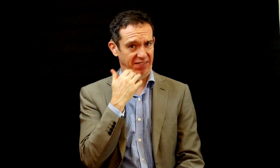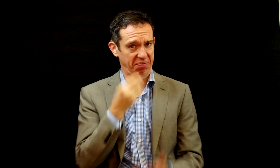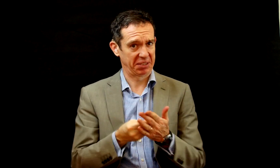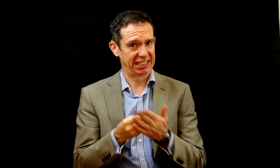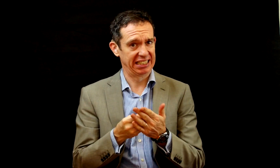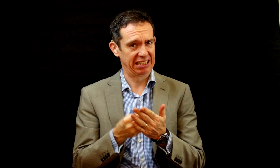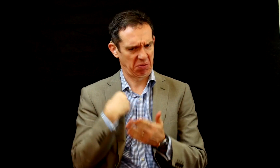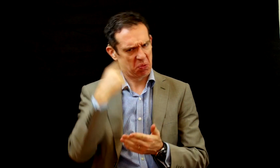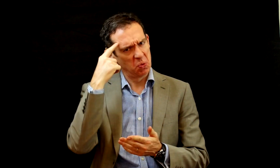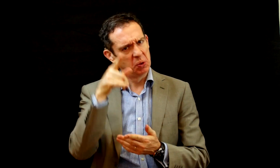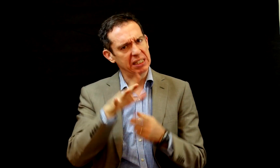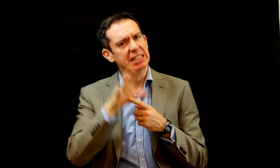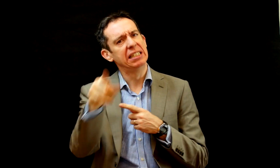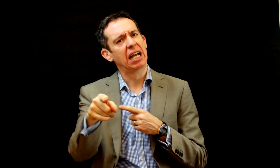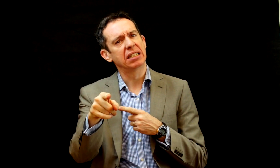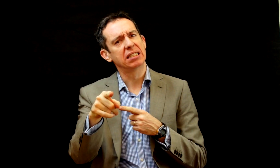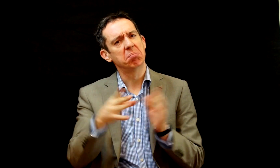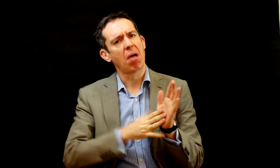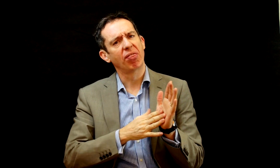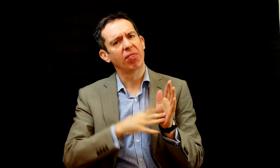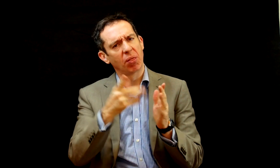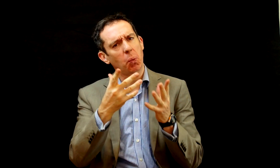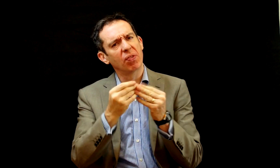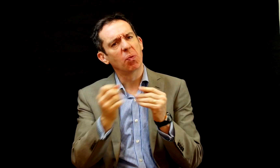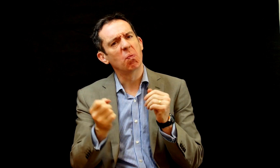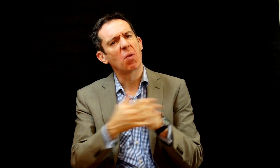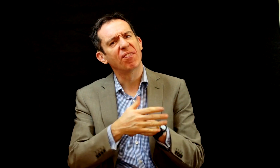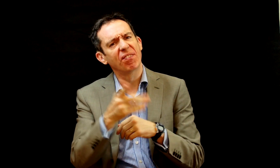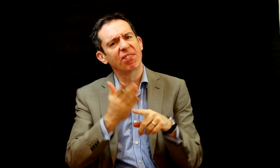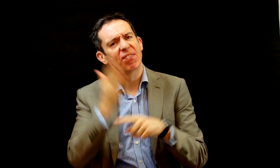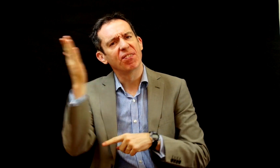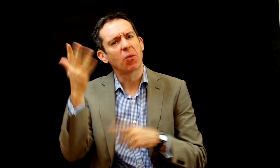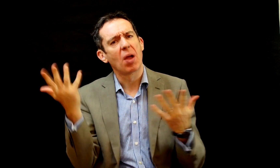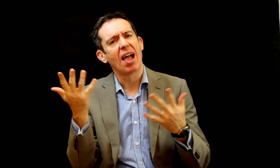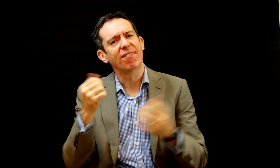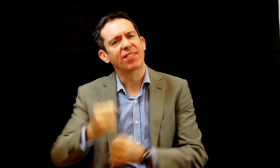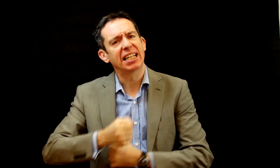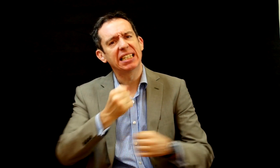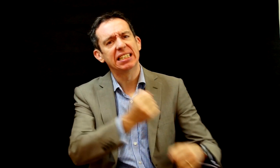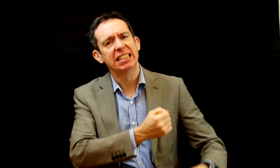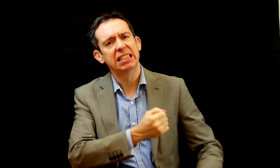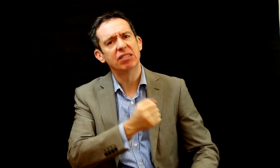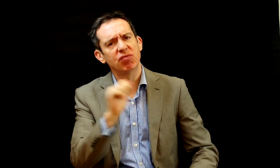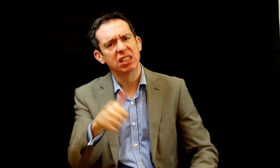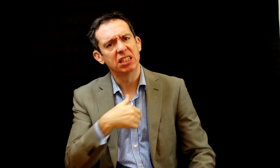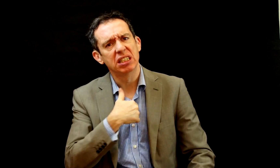Do you have enough money? I thought you were going to take your wife to Venice next month, right?